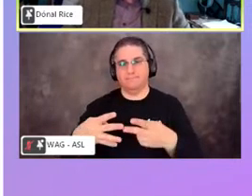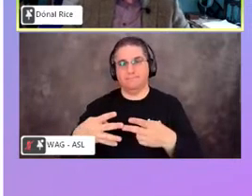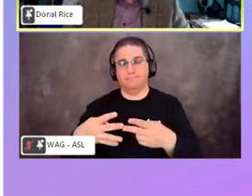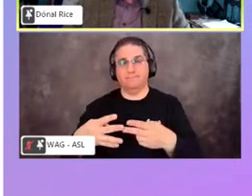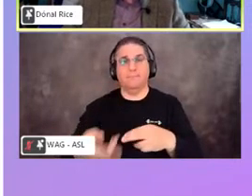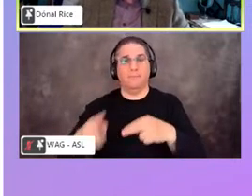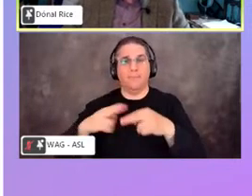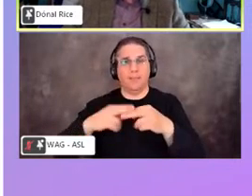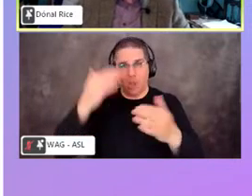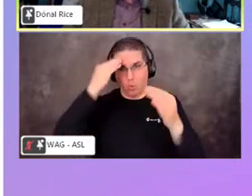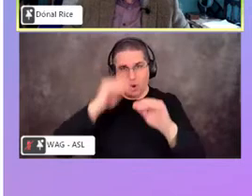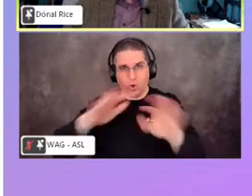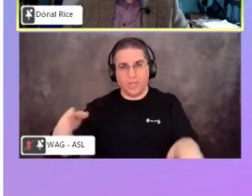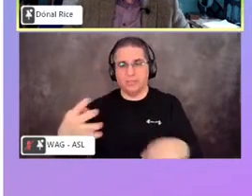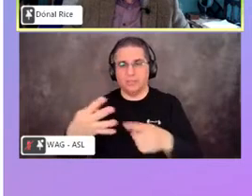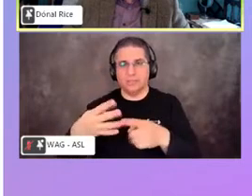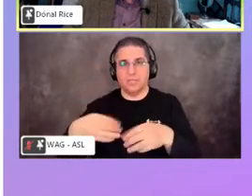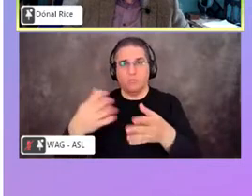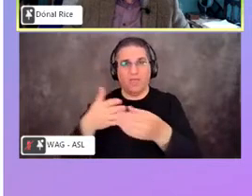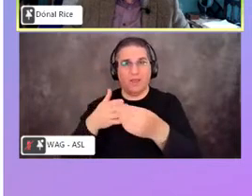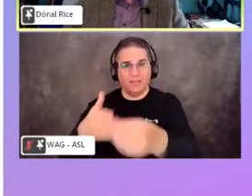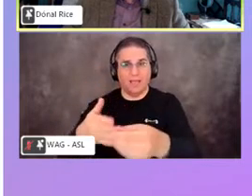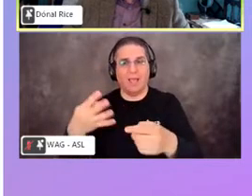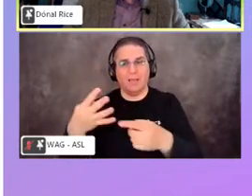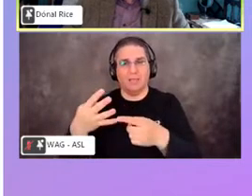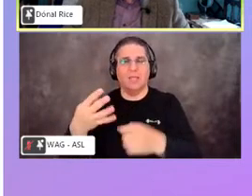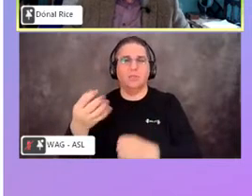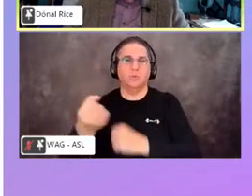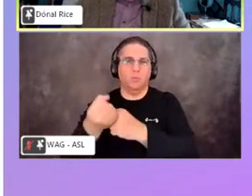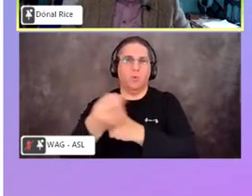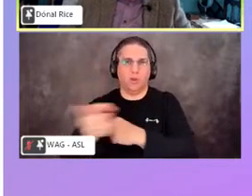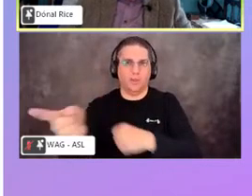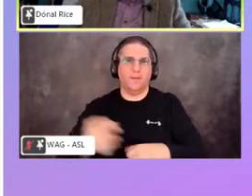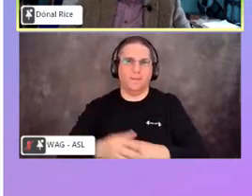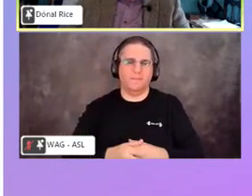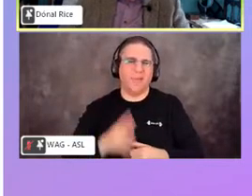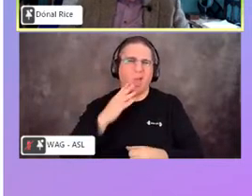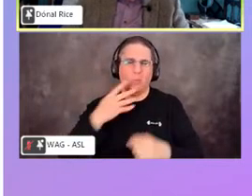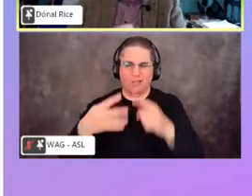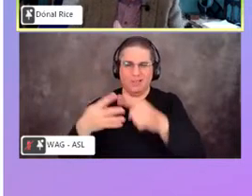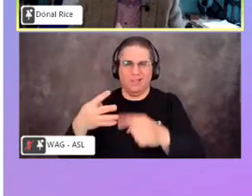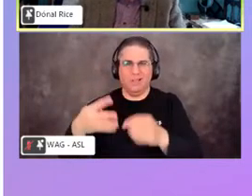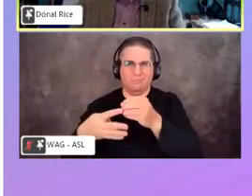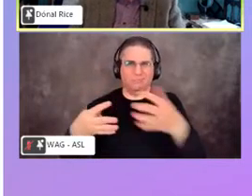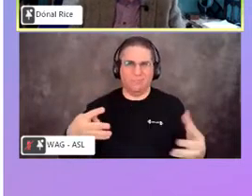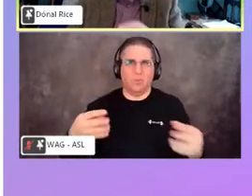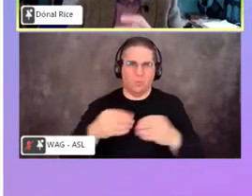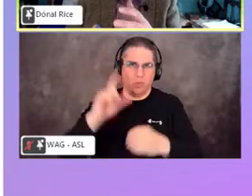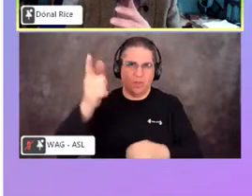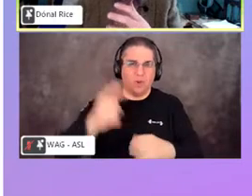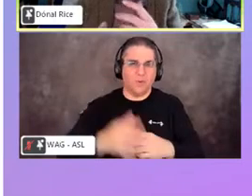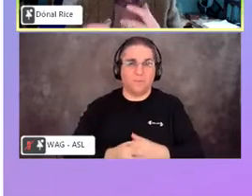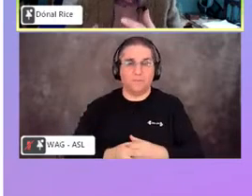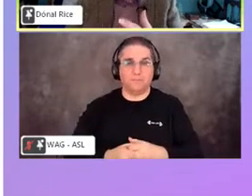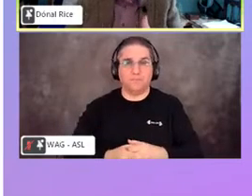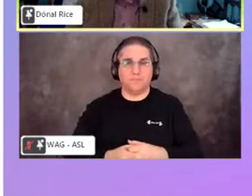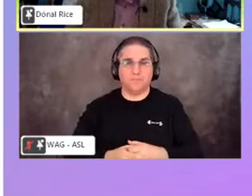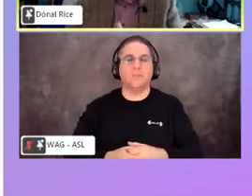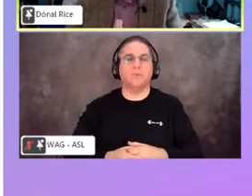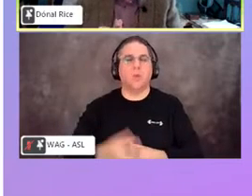includes inform me me strategic direction practice awareness kind of provided